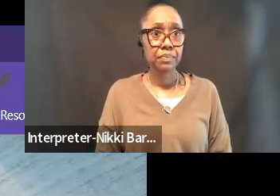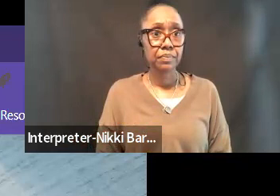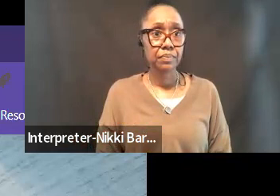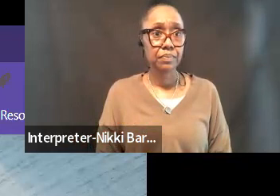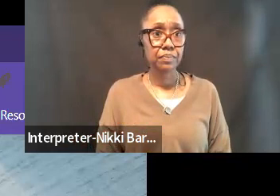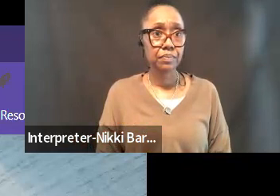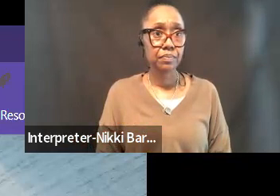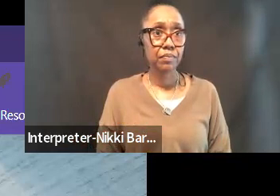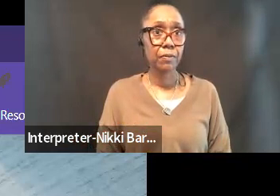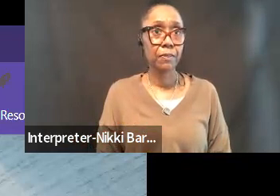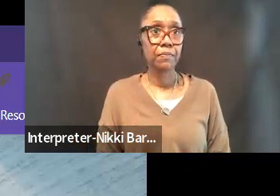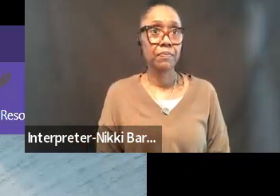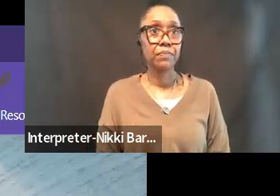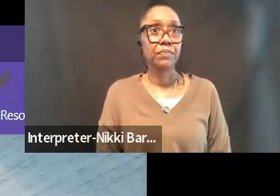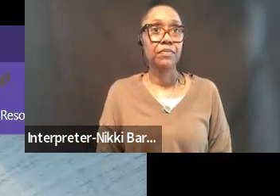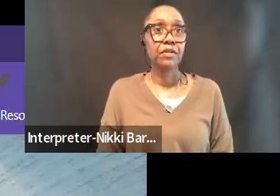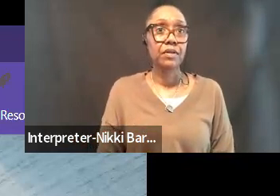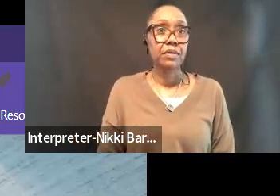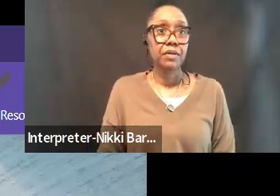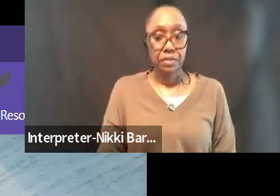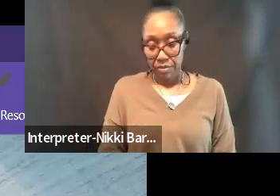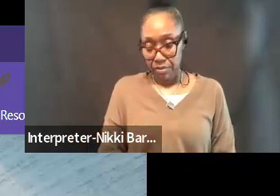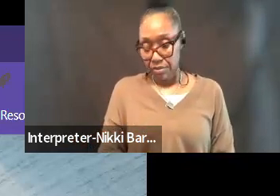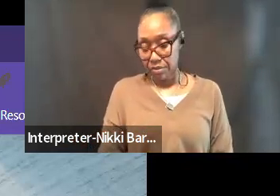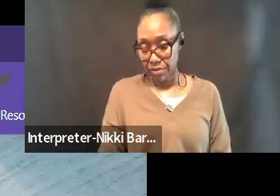Oh, it's in the QA. Okay, sorry.